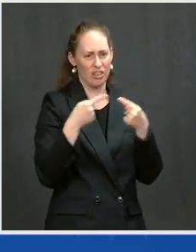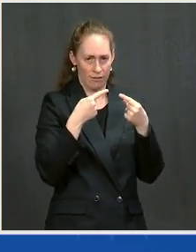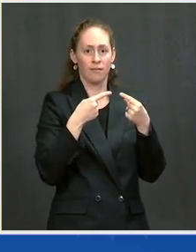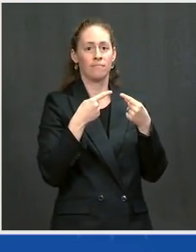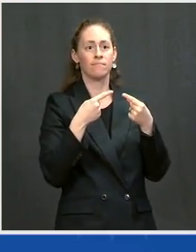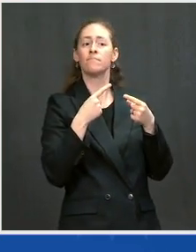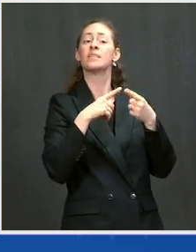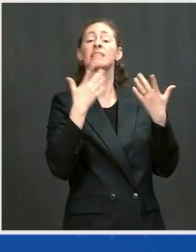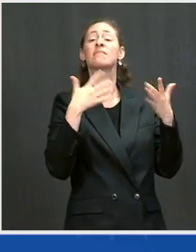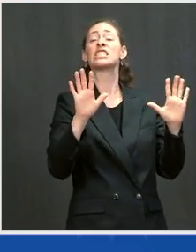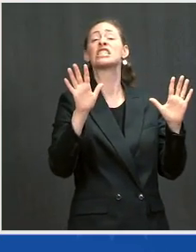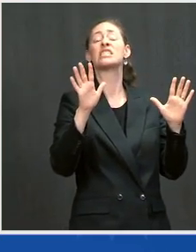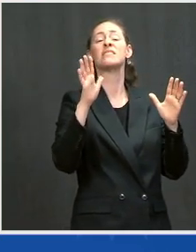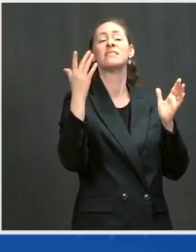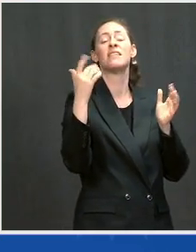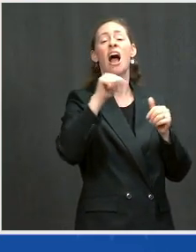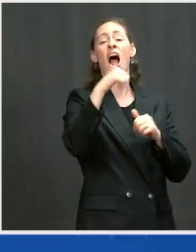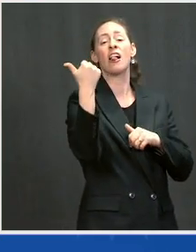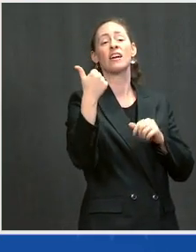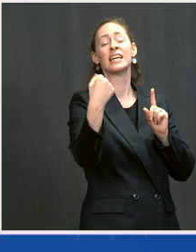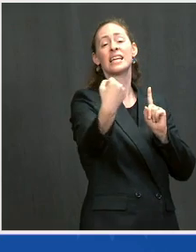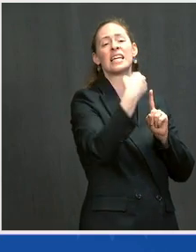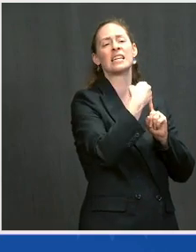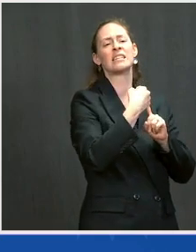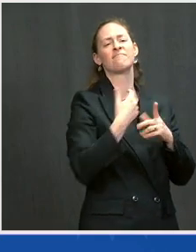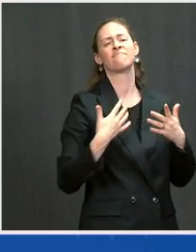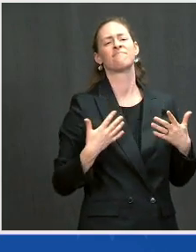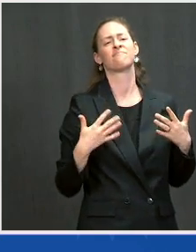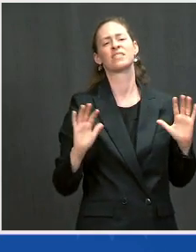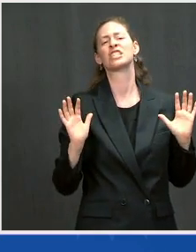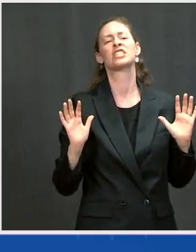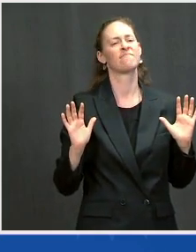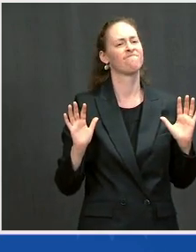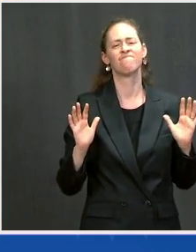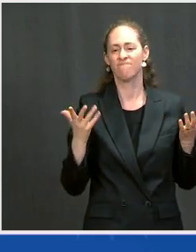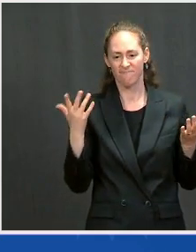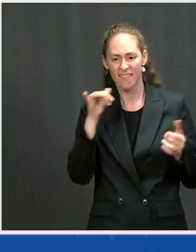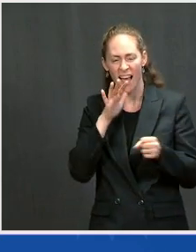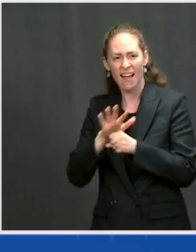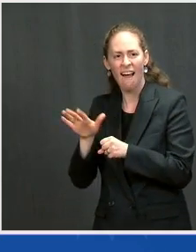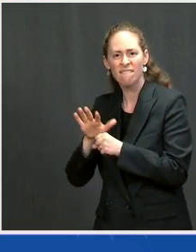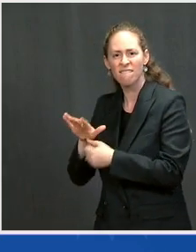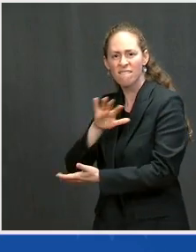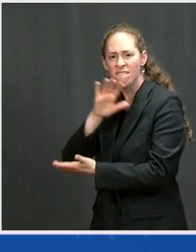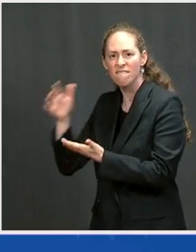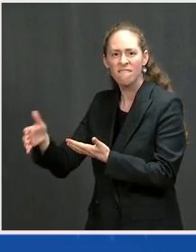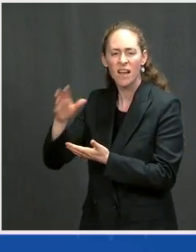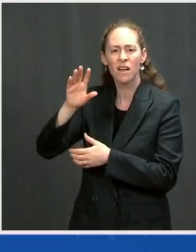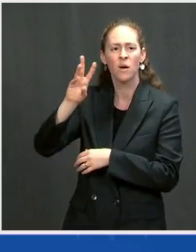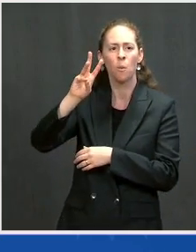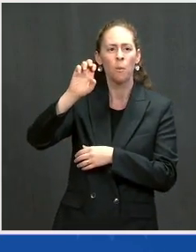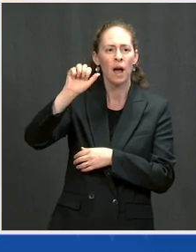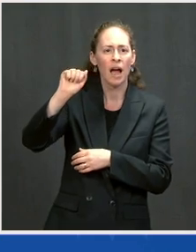due to the unavailability of supporting artillery fire. During this attack, two enemy mortar rounds landed in his foxhole,